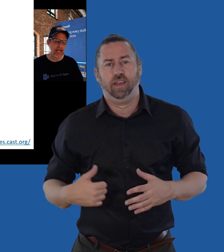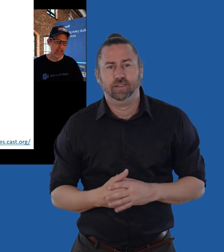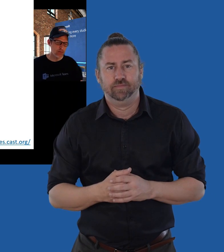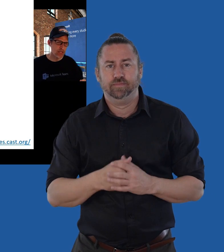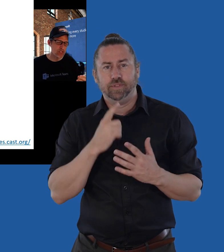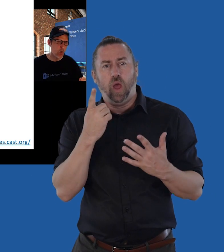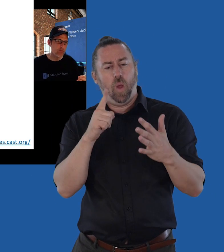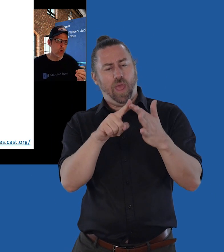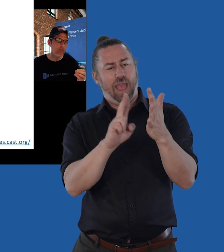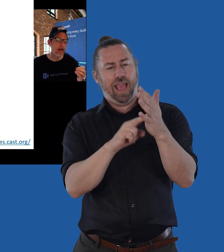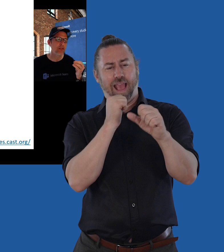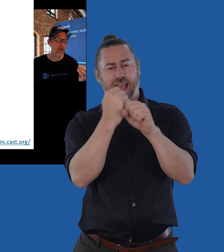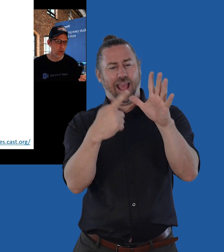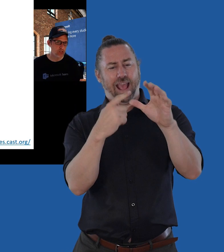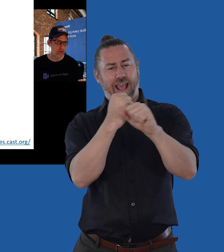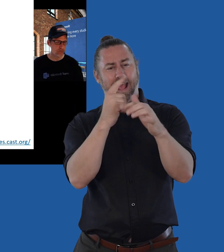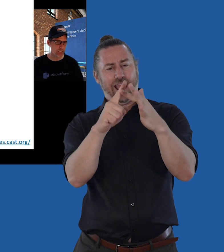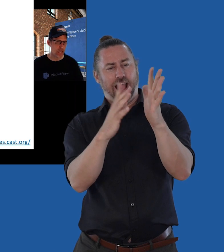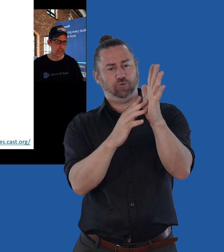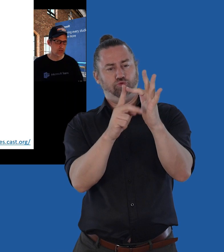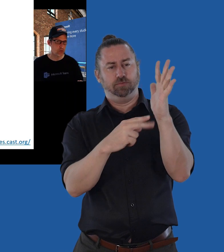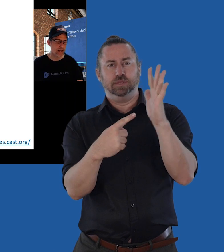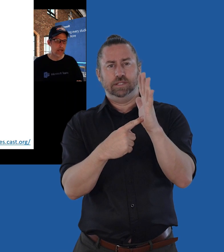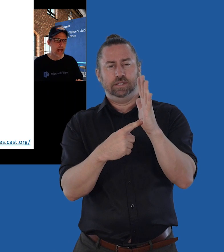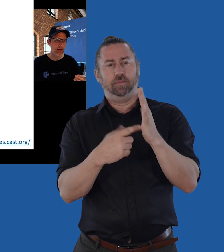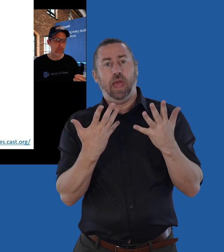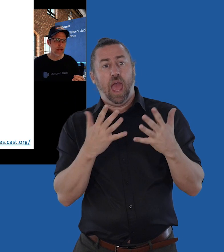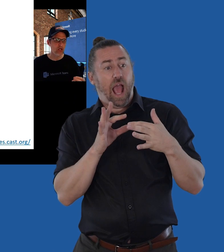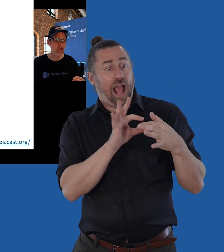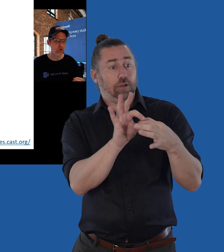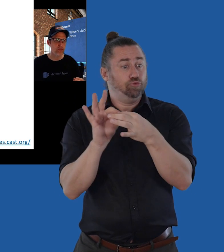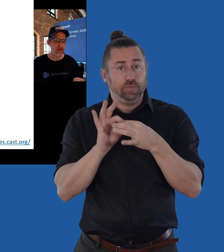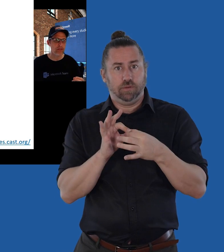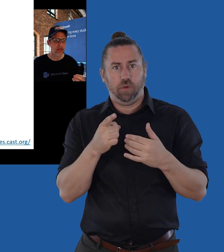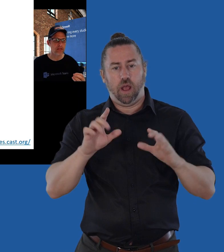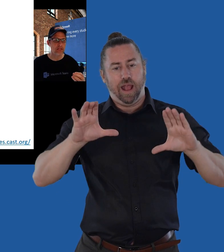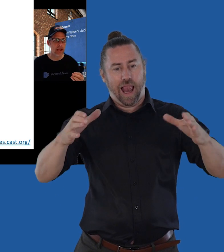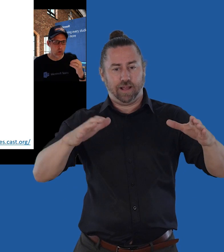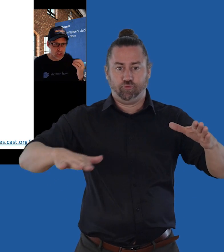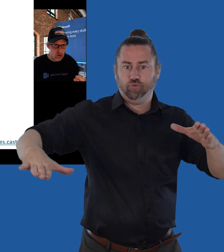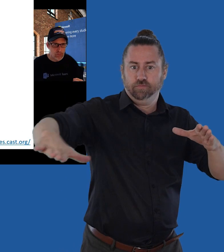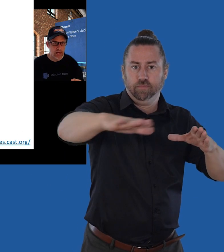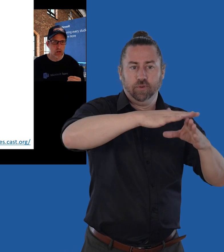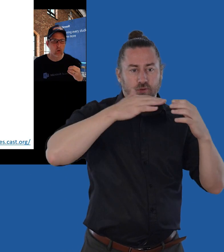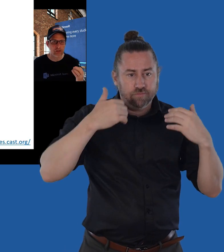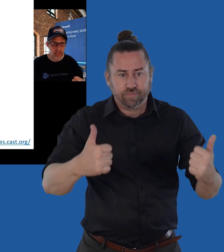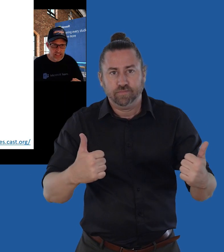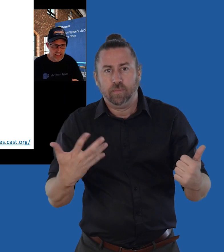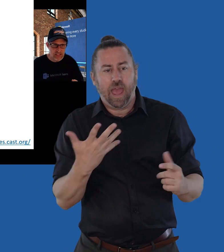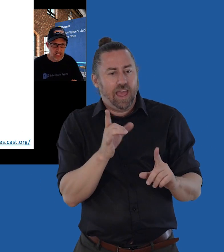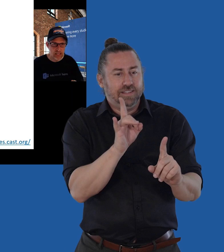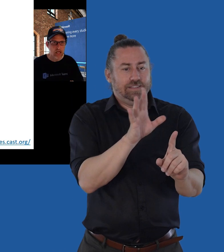engagement is talking more about the culture of the classroom, right? And making sure that things like autonomy, authenticity,